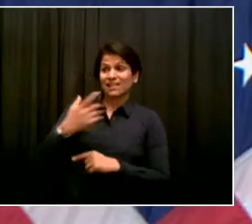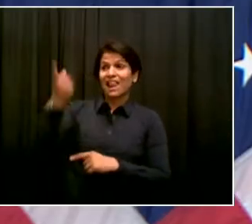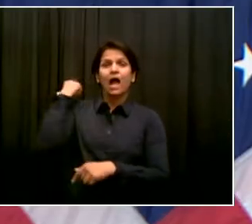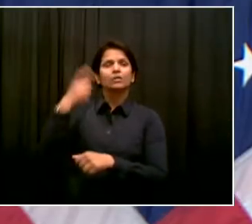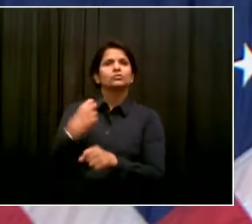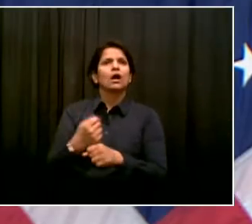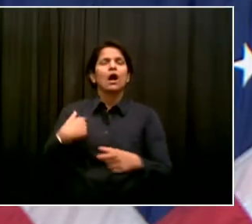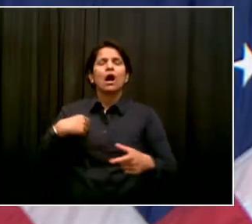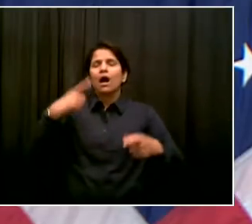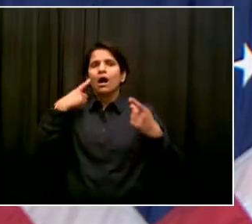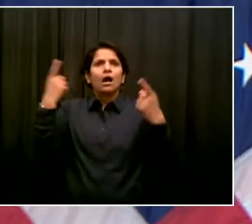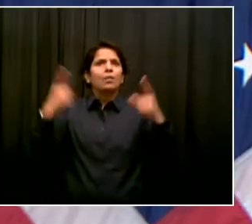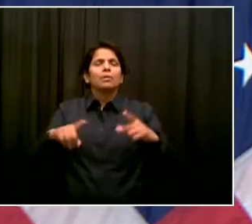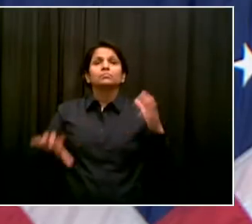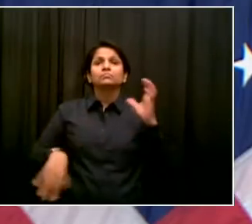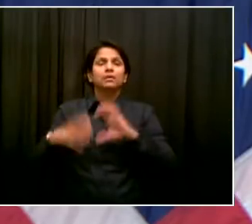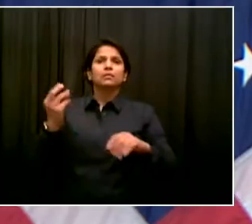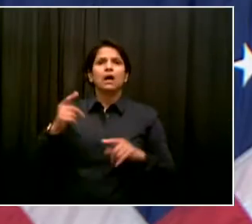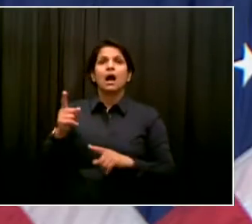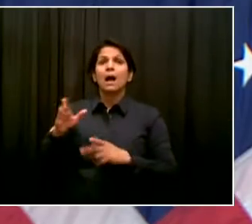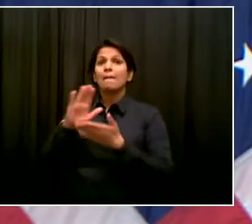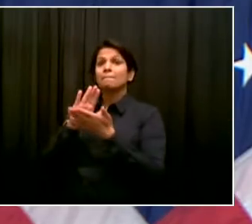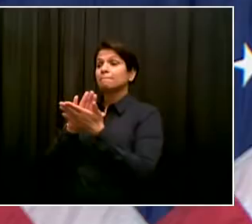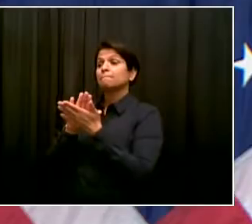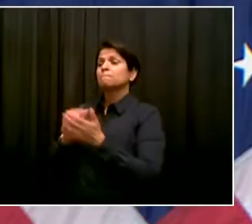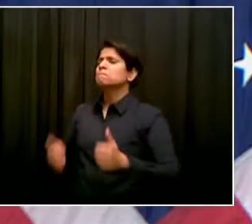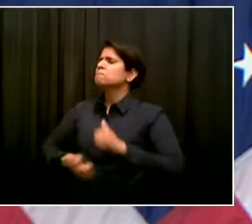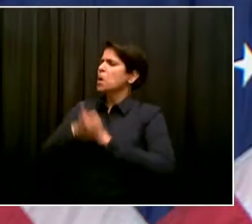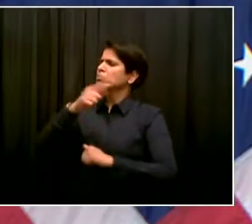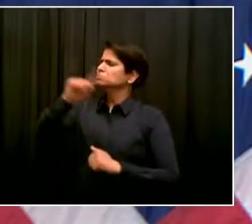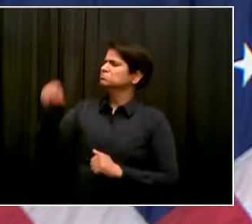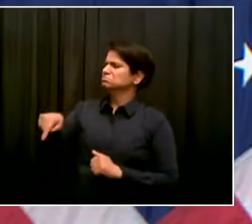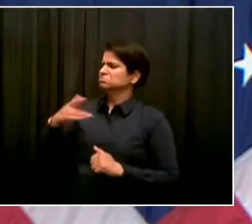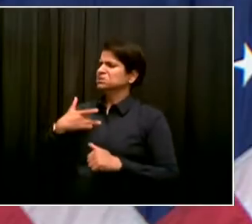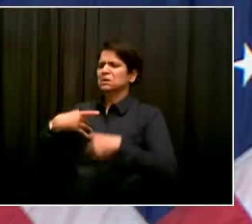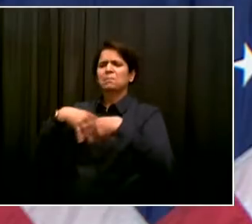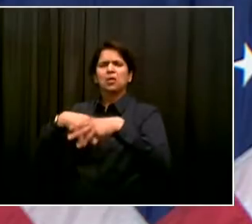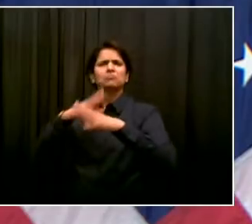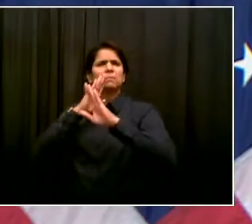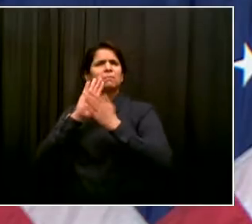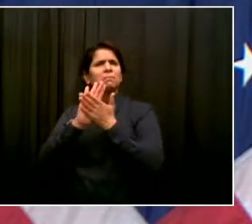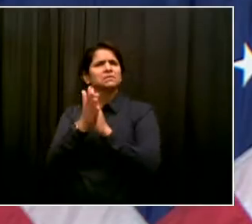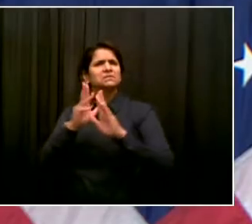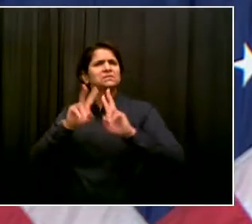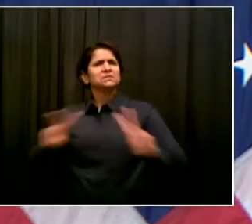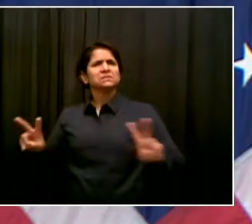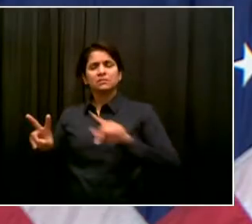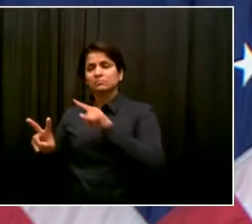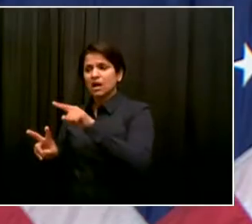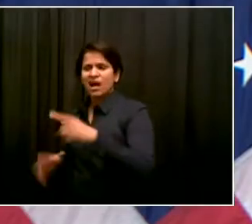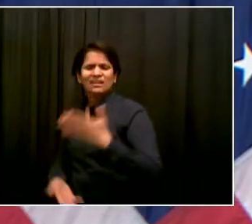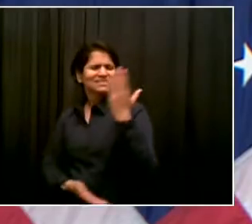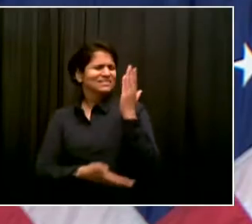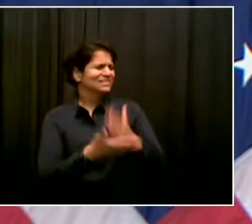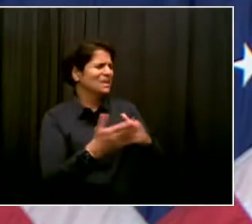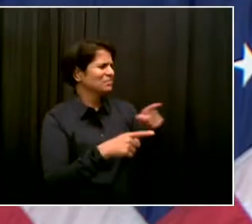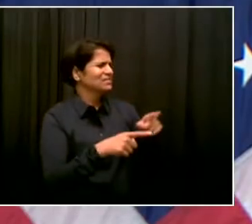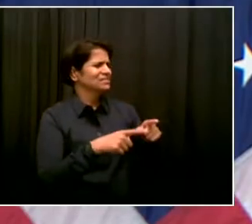TO DEAL WITHN I 2020 DURING THE SUMMER MONTHS AND SOME OF THE LOOTING AND RIOTING AND WE